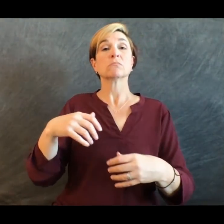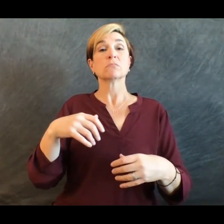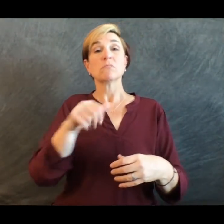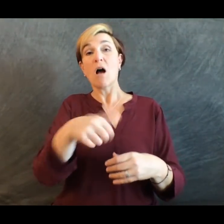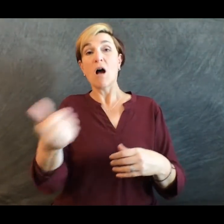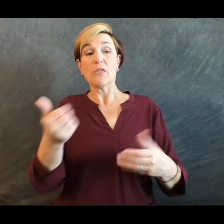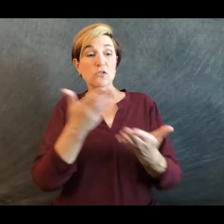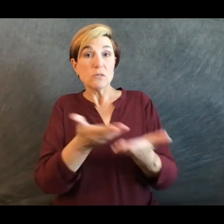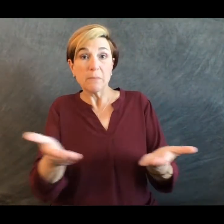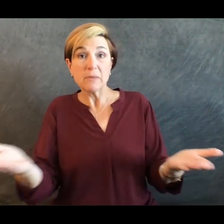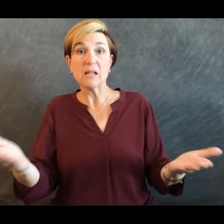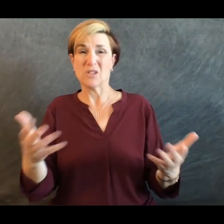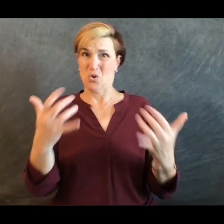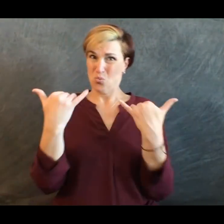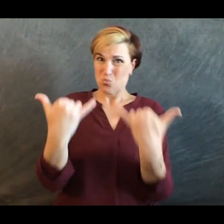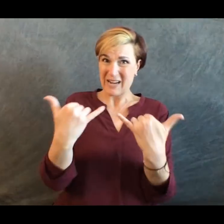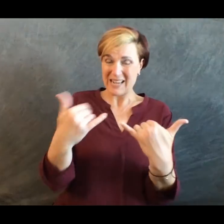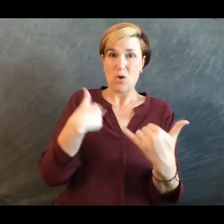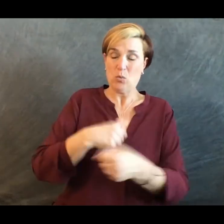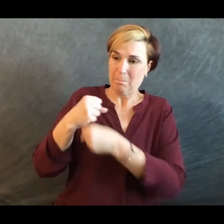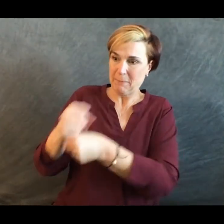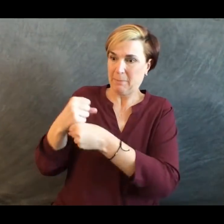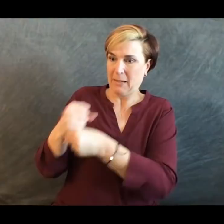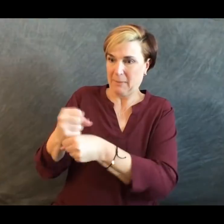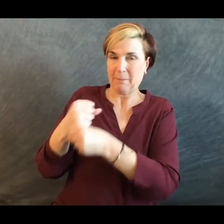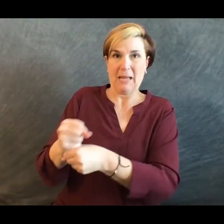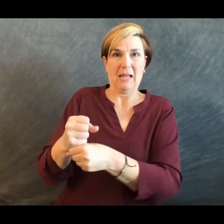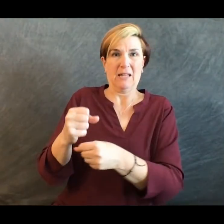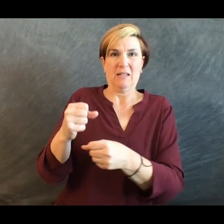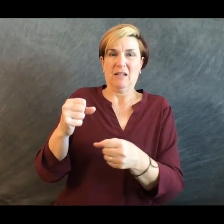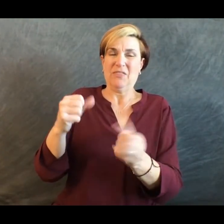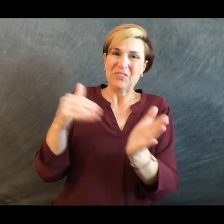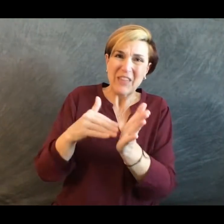thousands of ventilators many of which we won't need but we'll use them in our